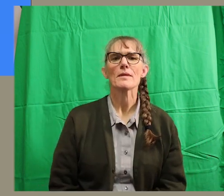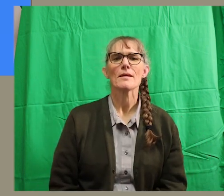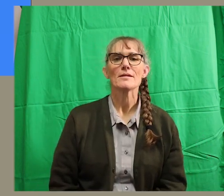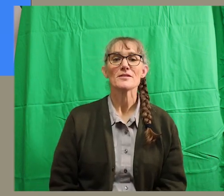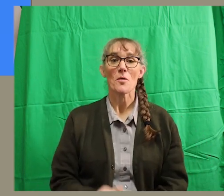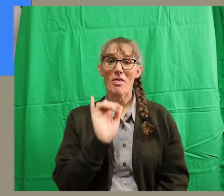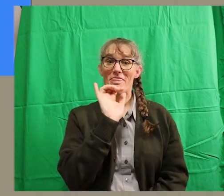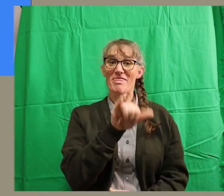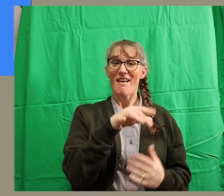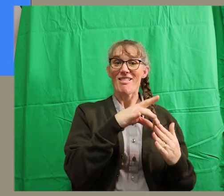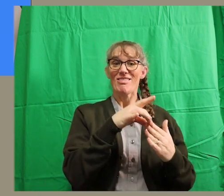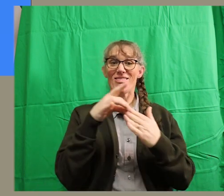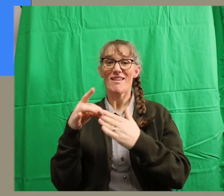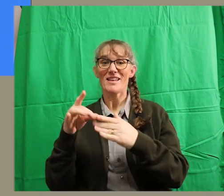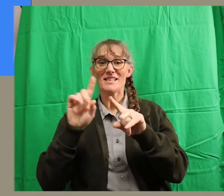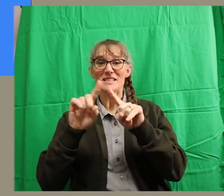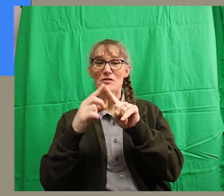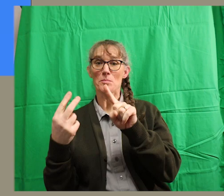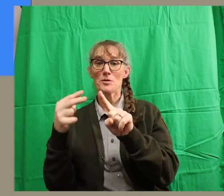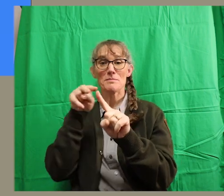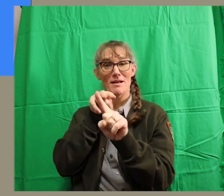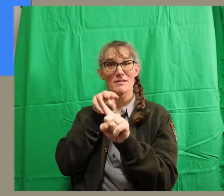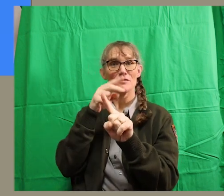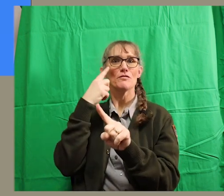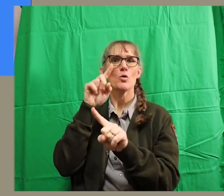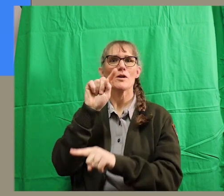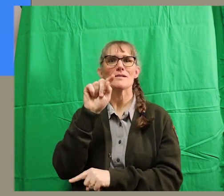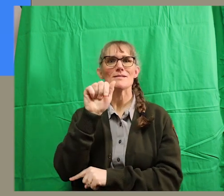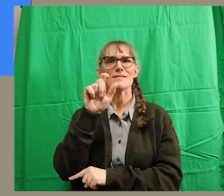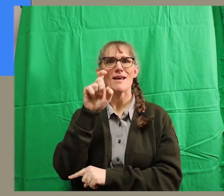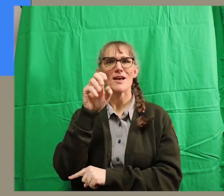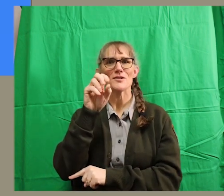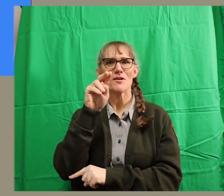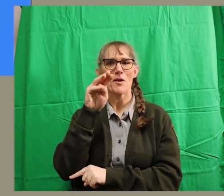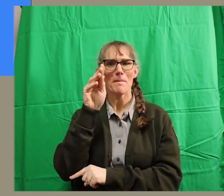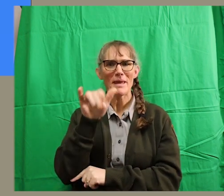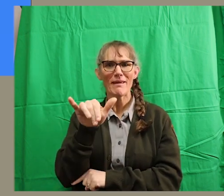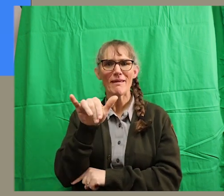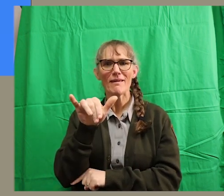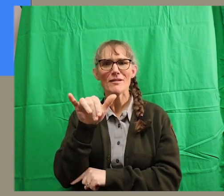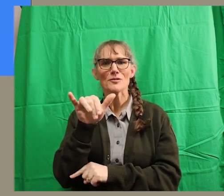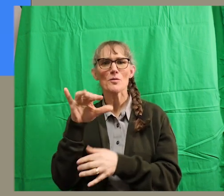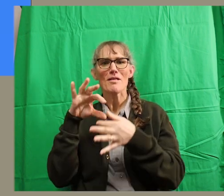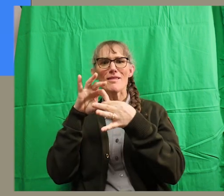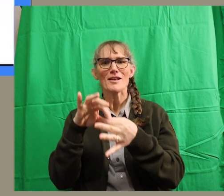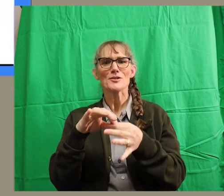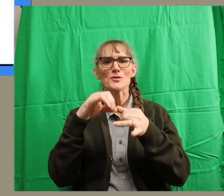This also led to some interesting insights in taxonomy related to suture geometry.